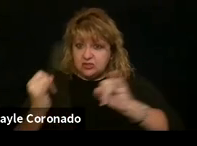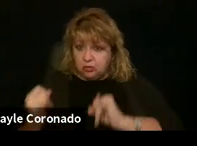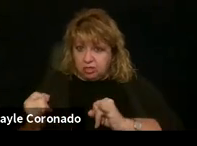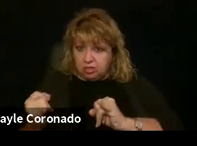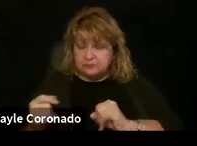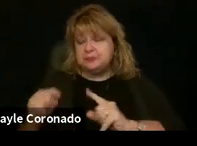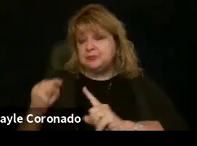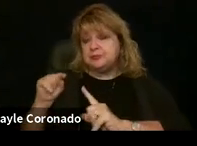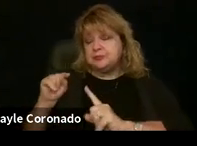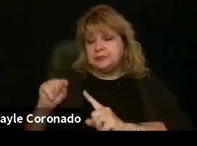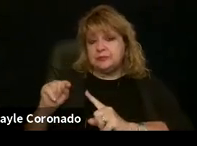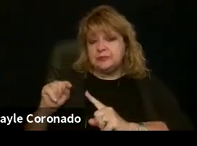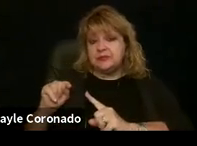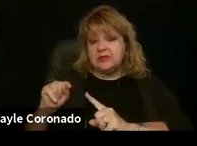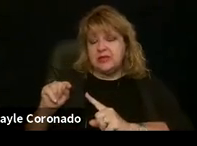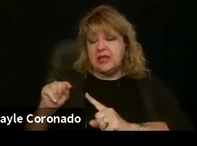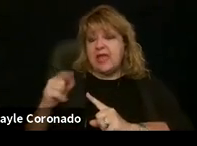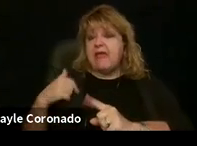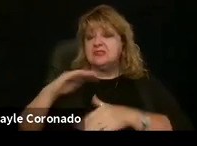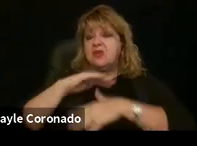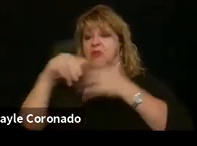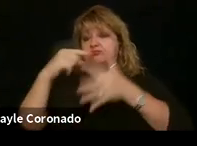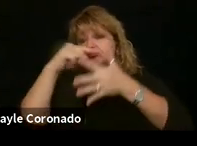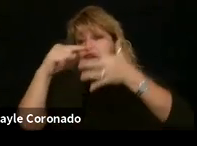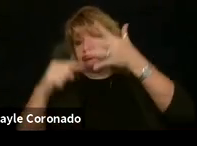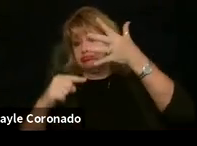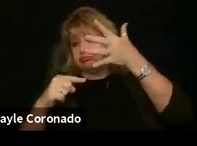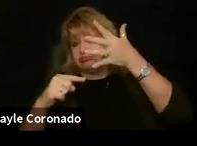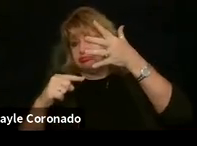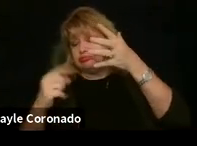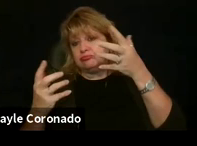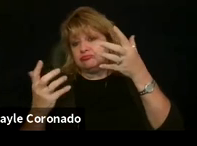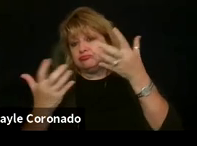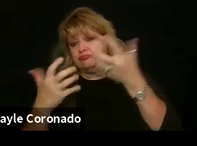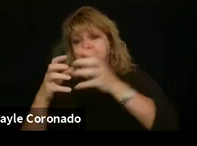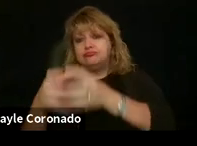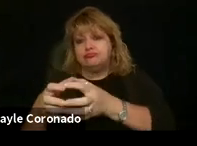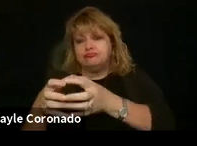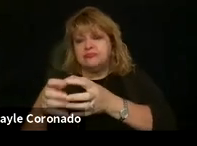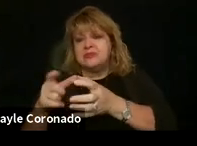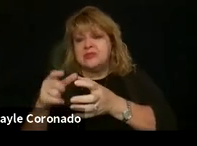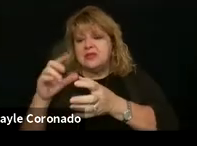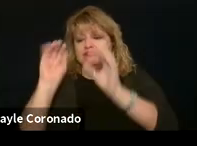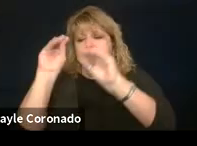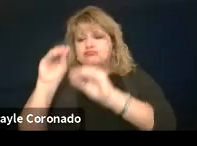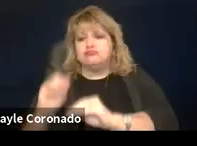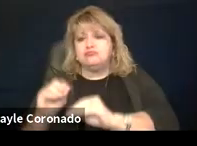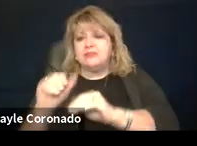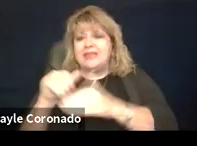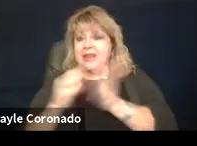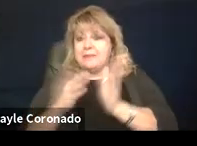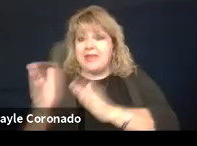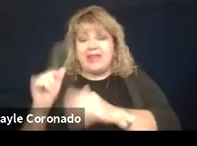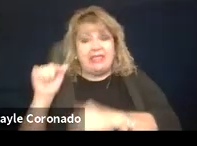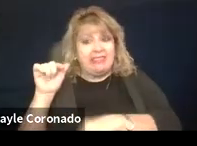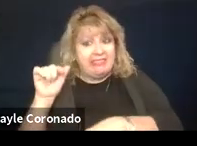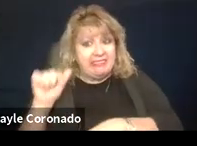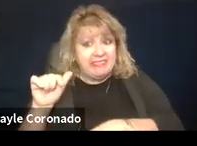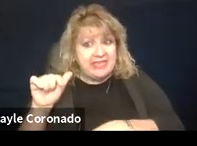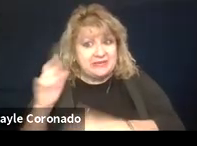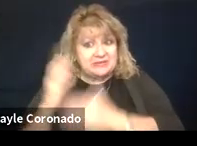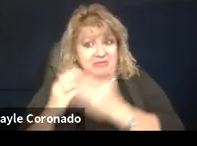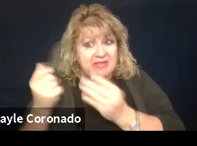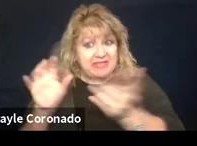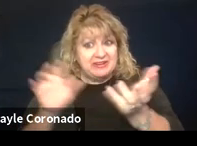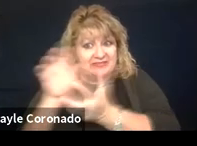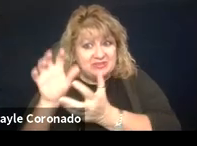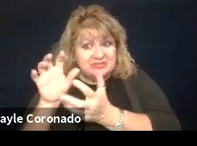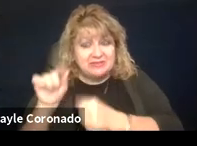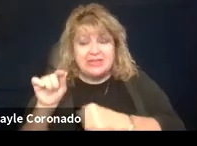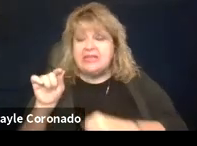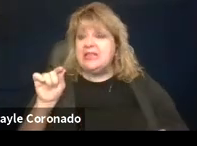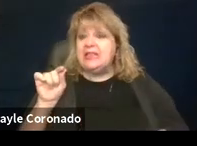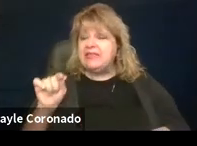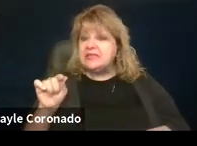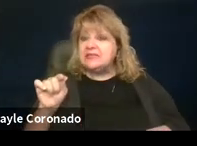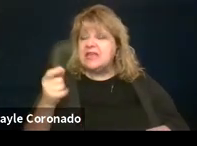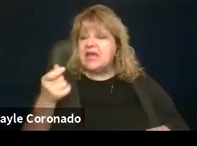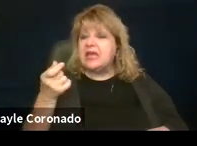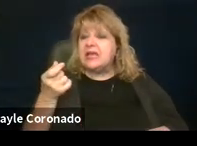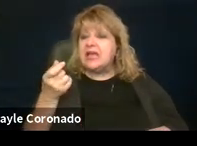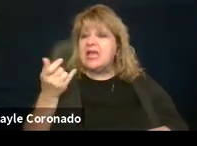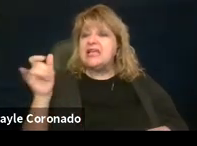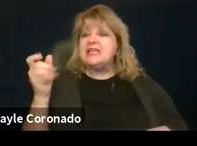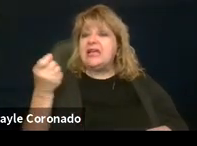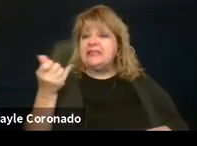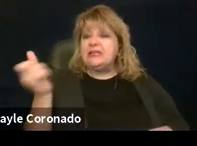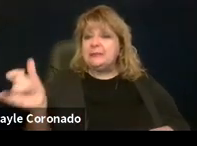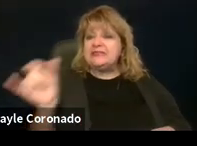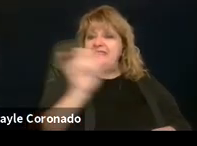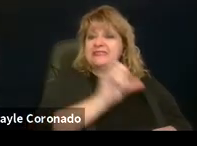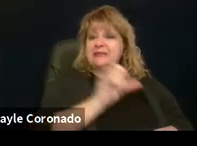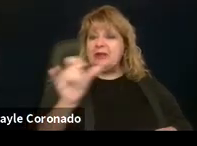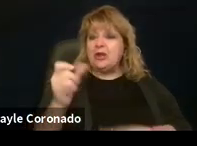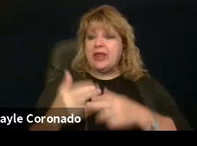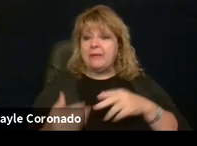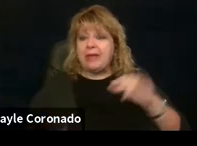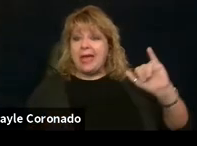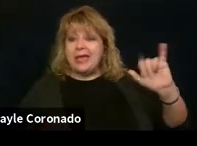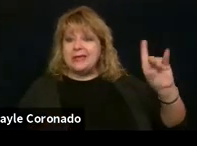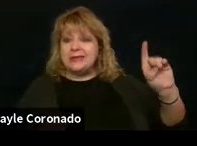and has, you know, all of those things kind of put together into a plan. And this is where it's going to get even more confusing because it has a very similar name to the IDA one.